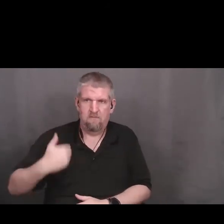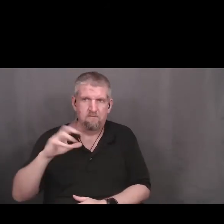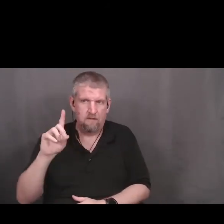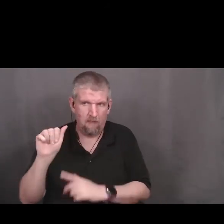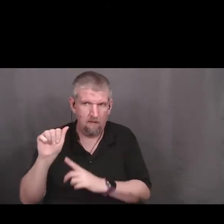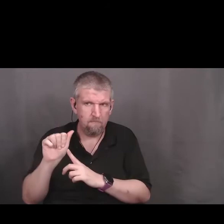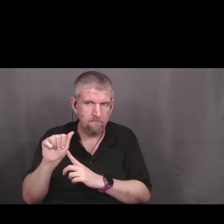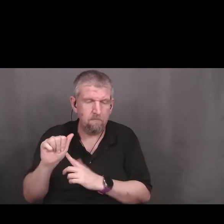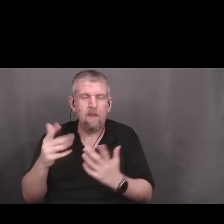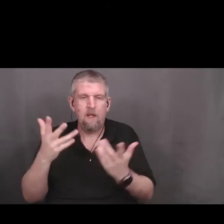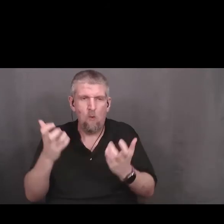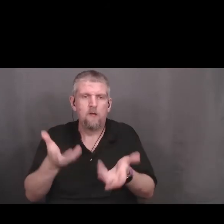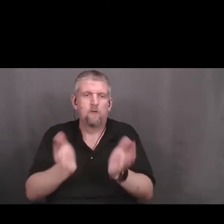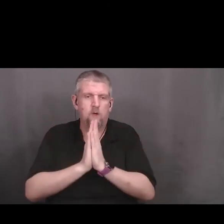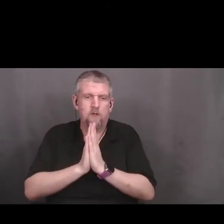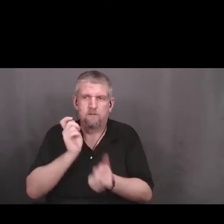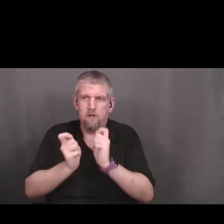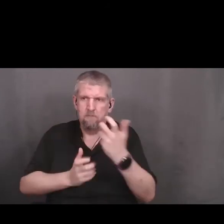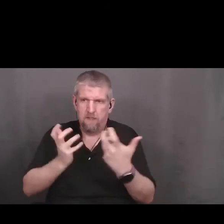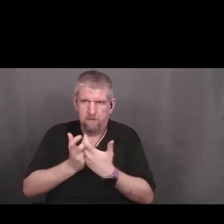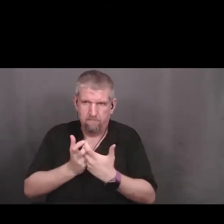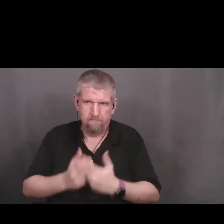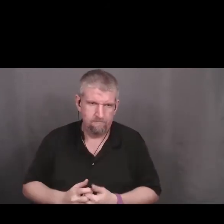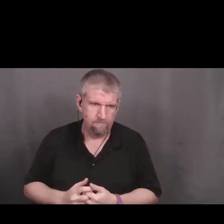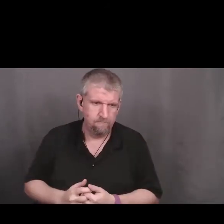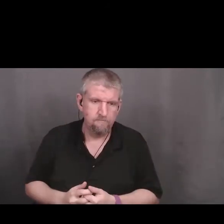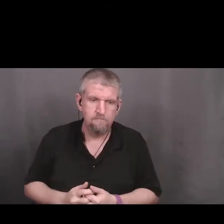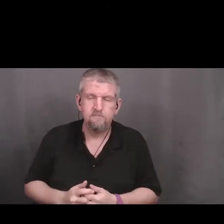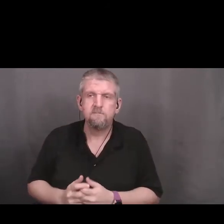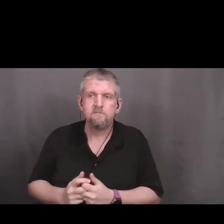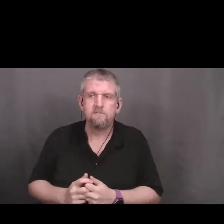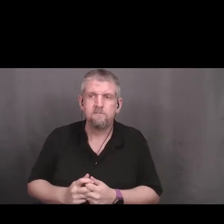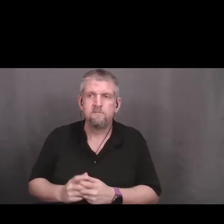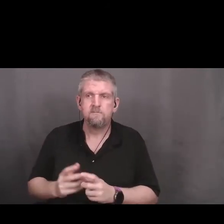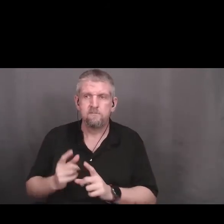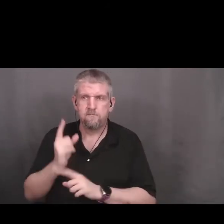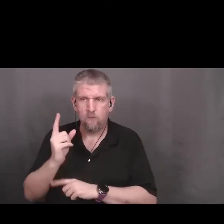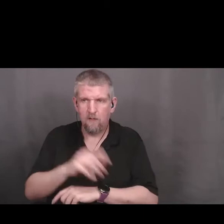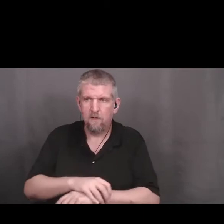because you want to request accommodations. The only caveat or the only exception